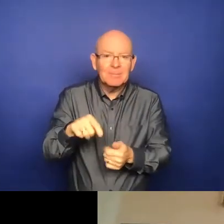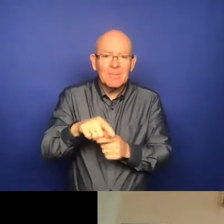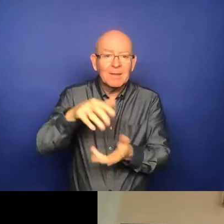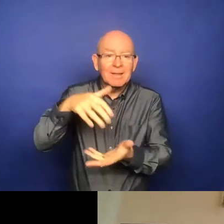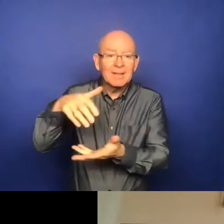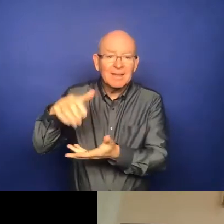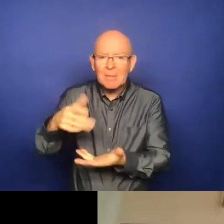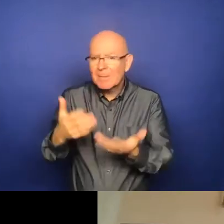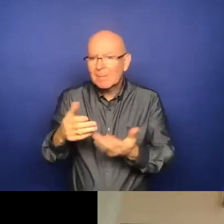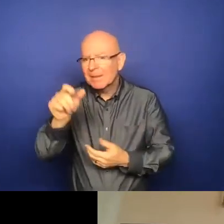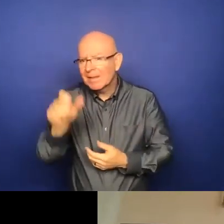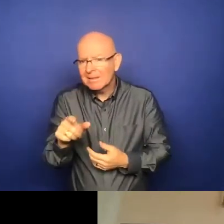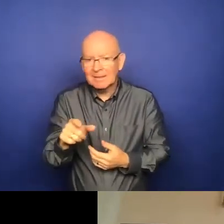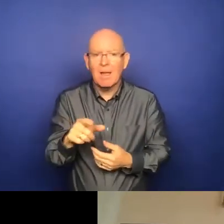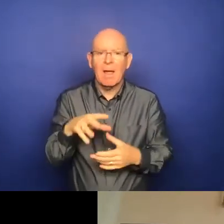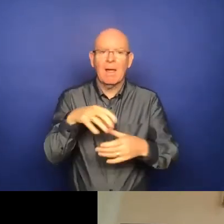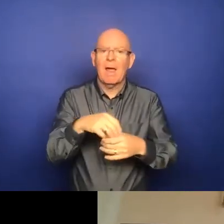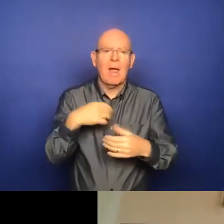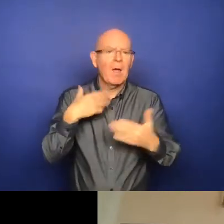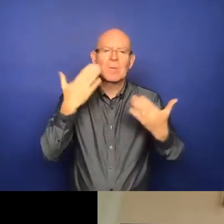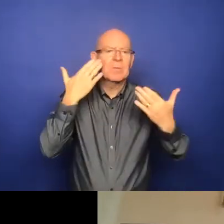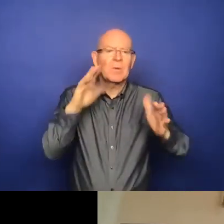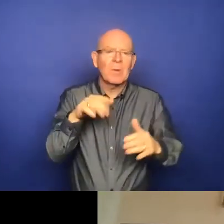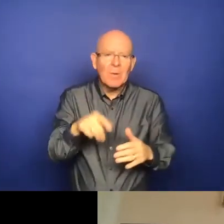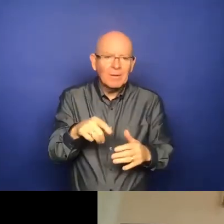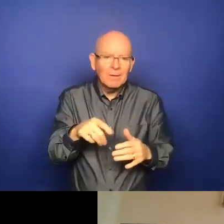question, it just increases the length of the survey, and